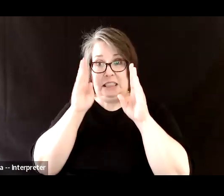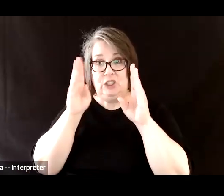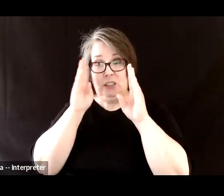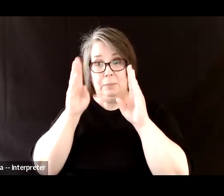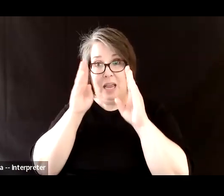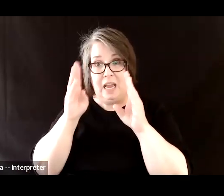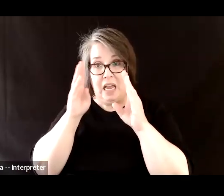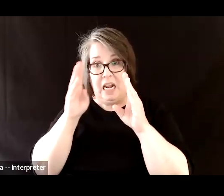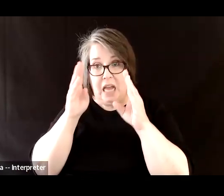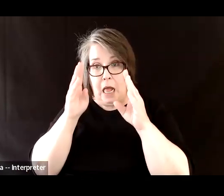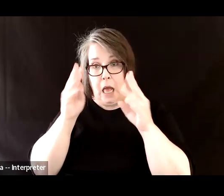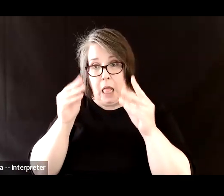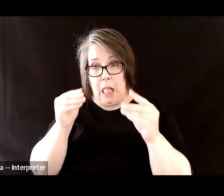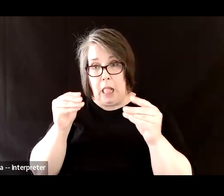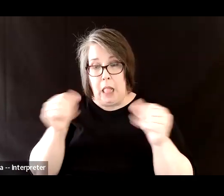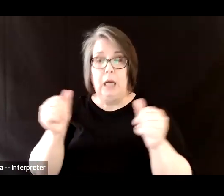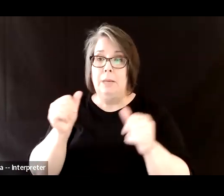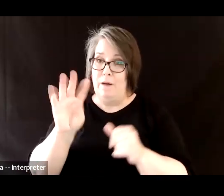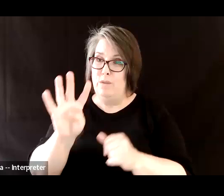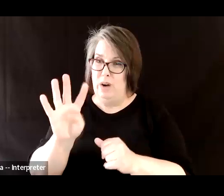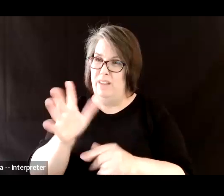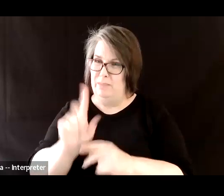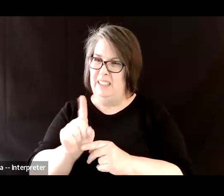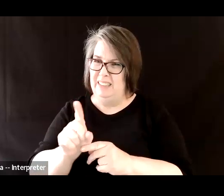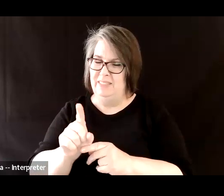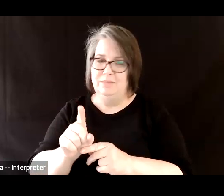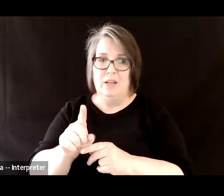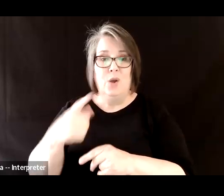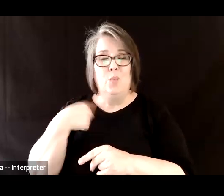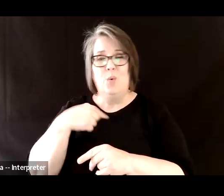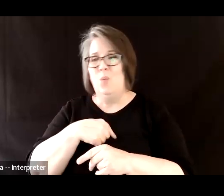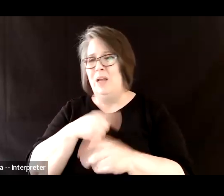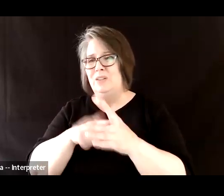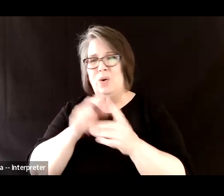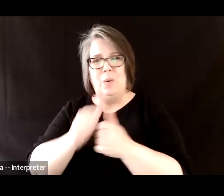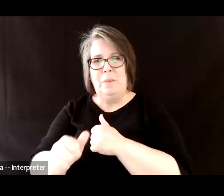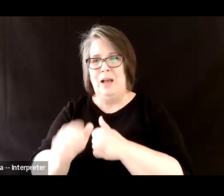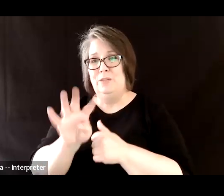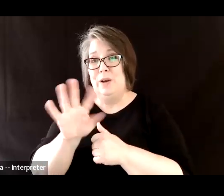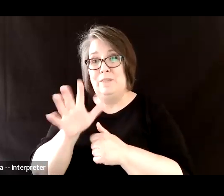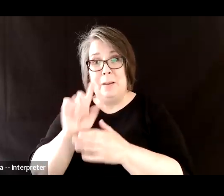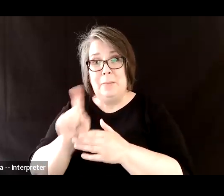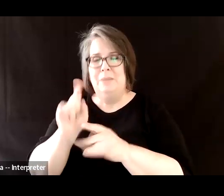pegging out at about 45 minutes. Once we start getting has 45 minutes, folks need to run to the restroom.